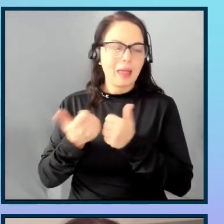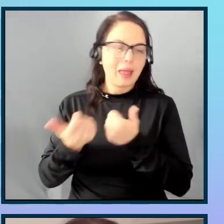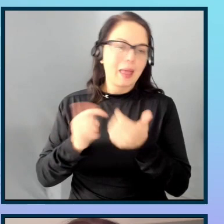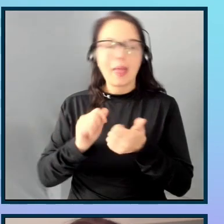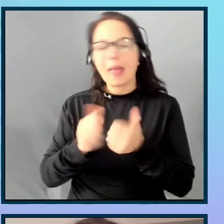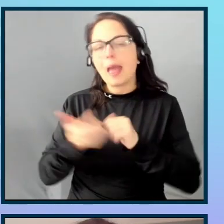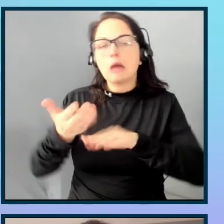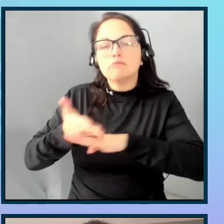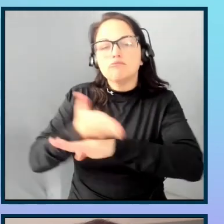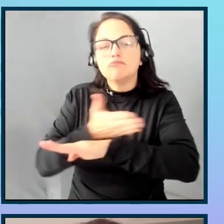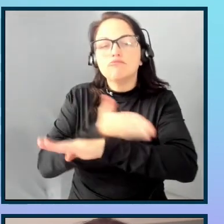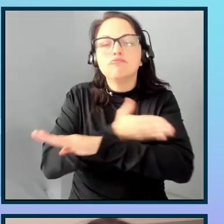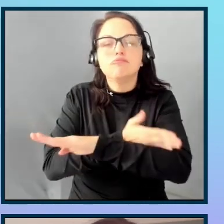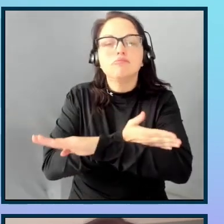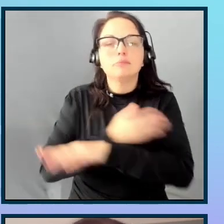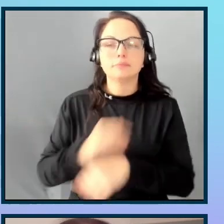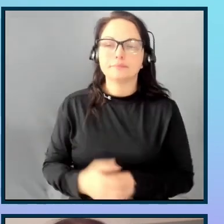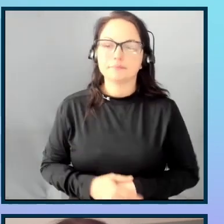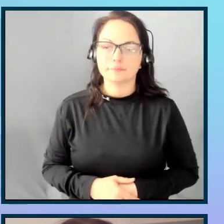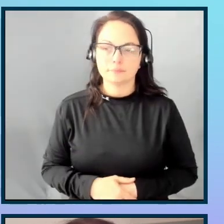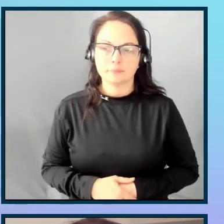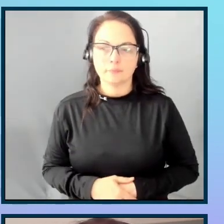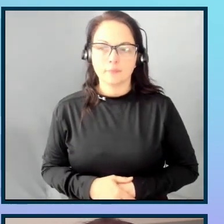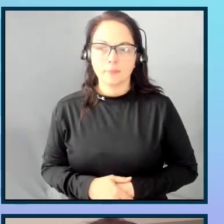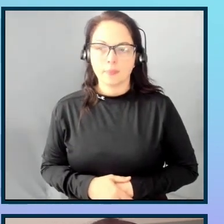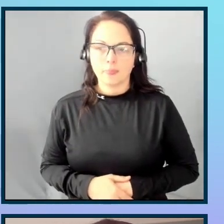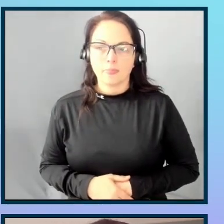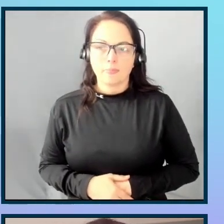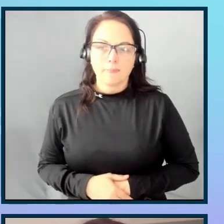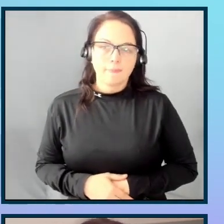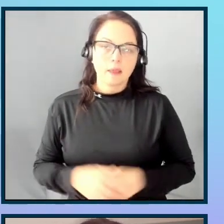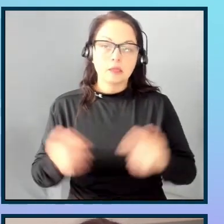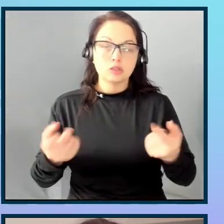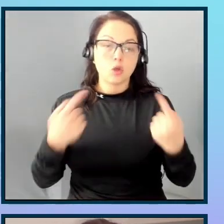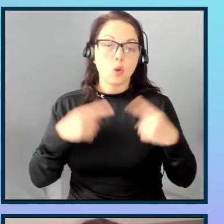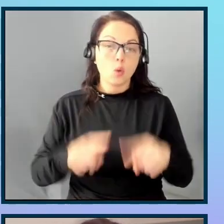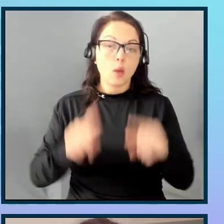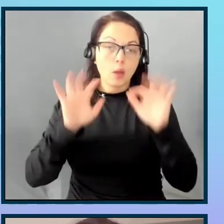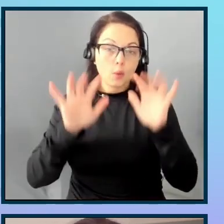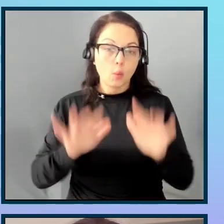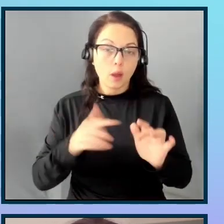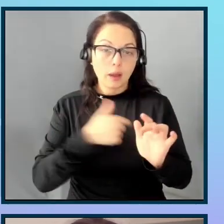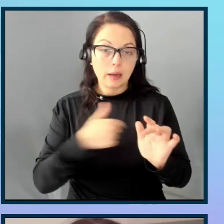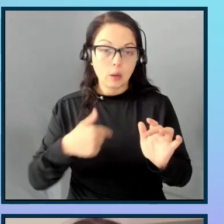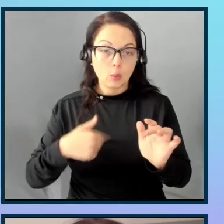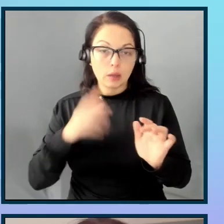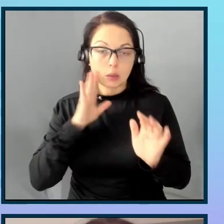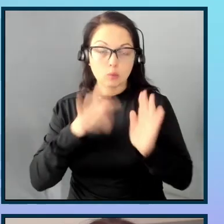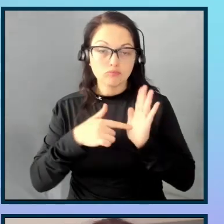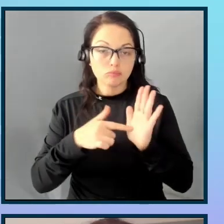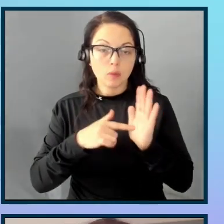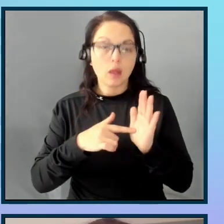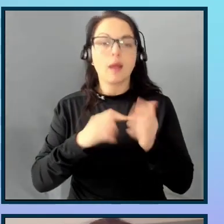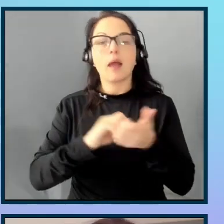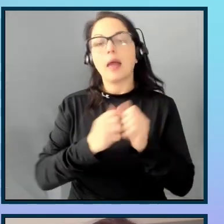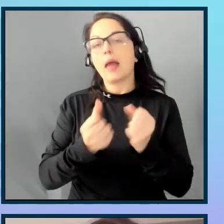So this is just while we're writing, we're going to indicate to you how much progress have we made on this?